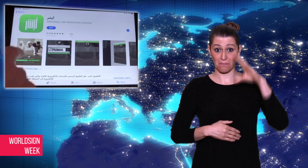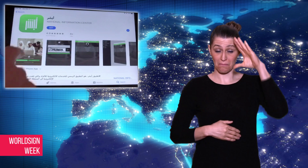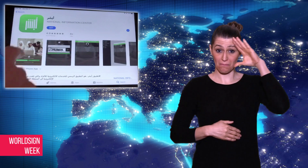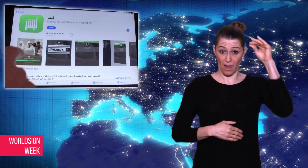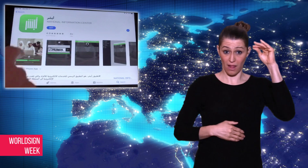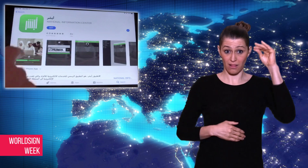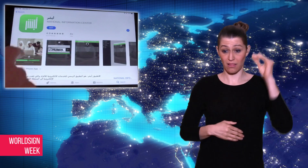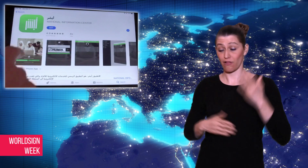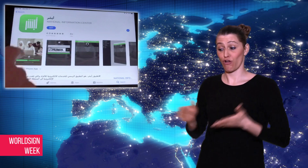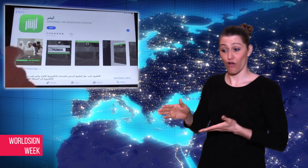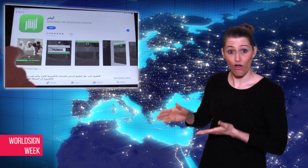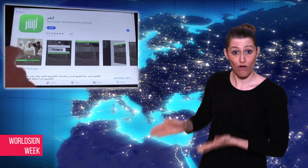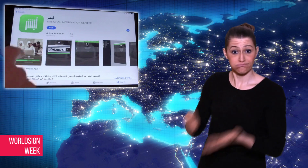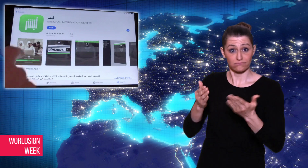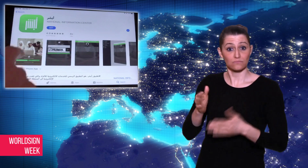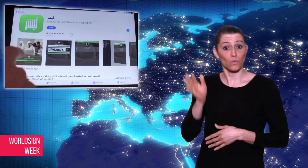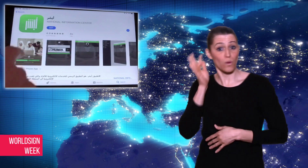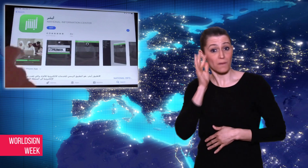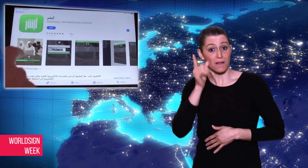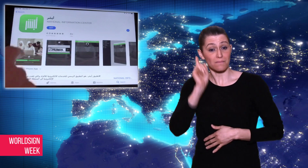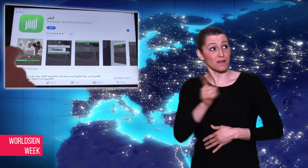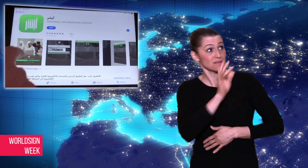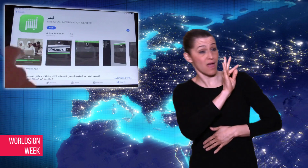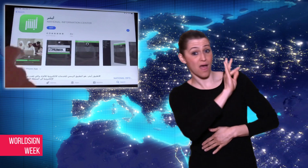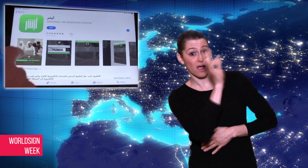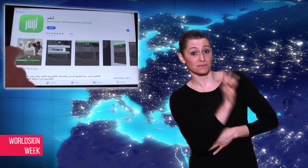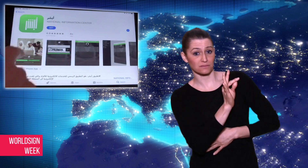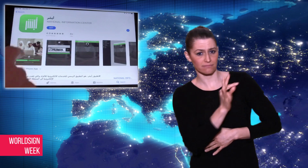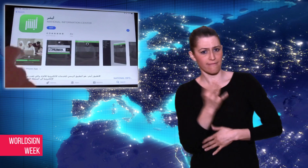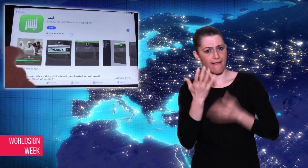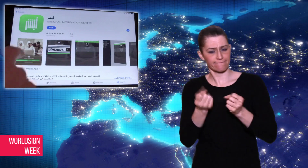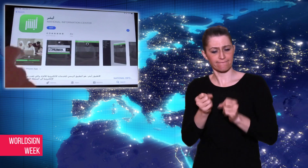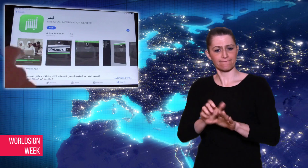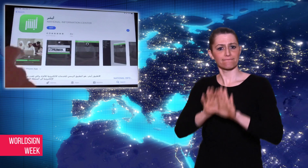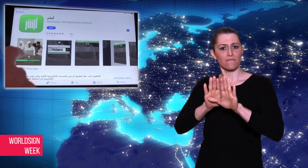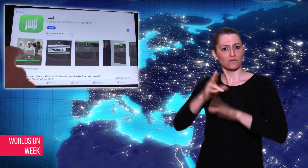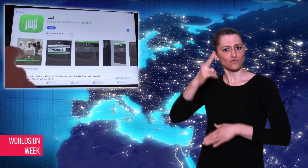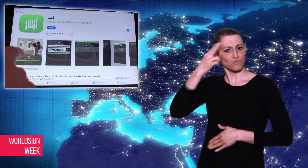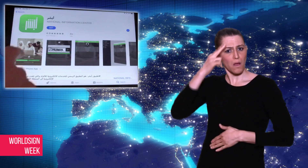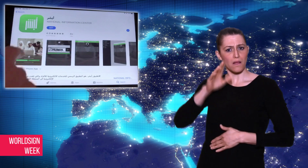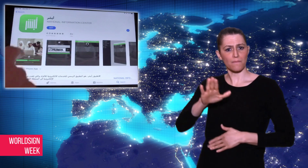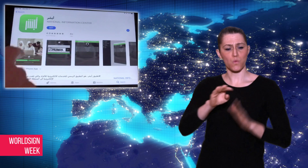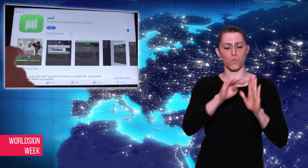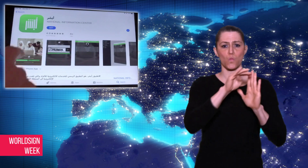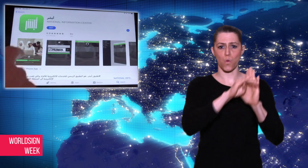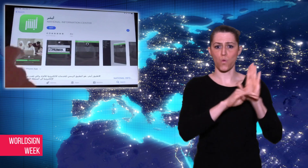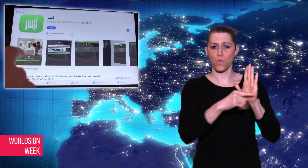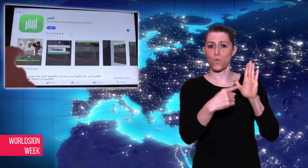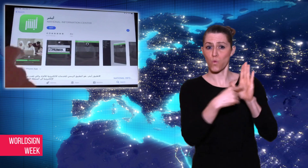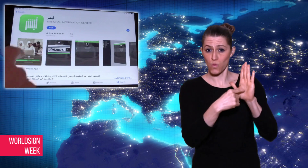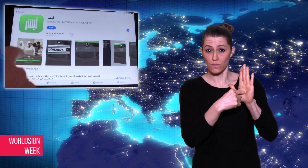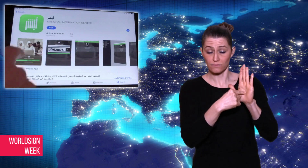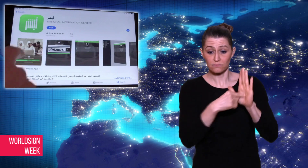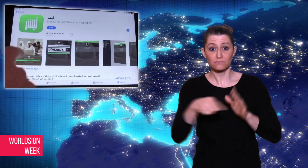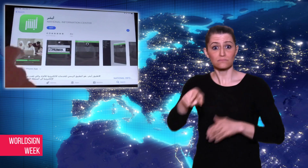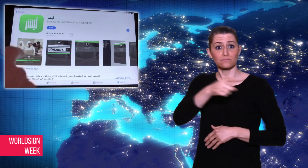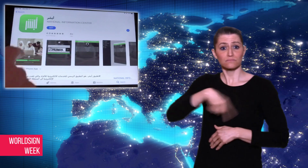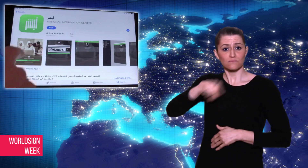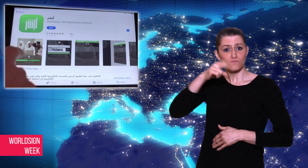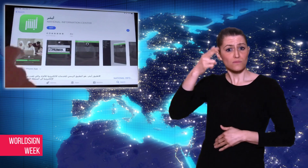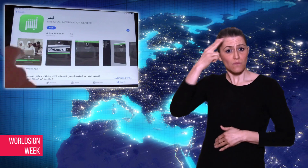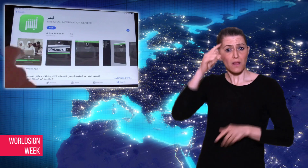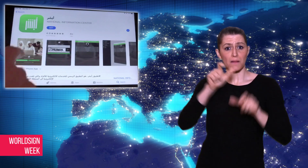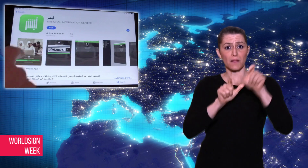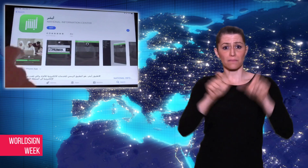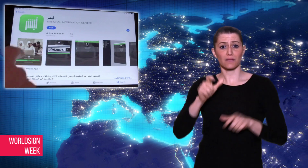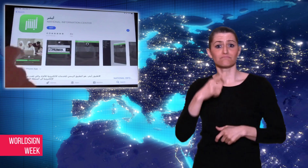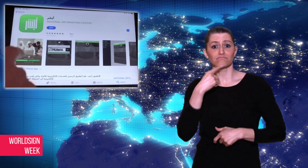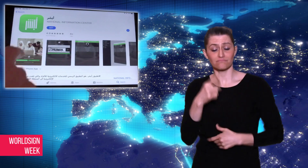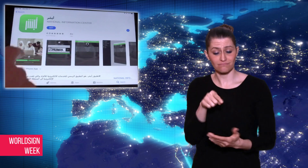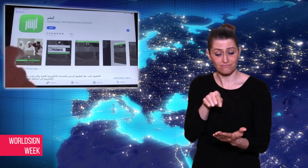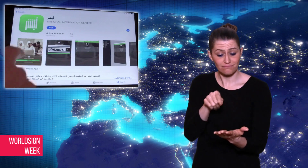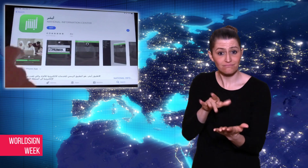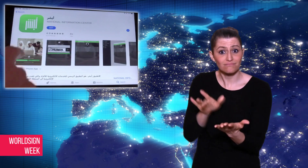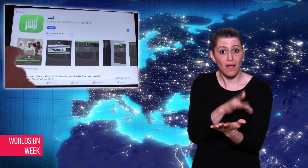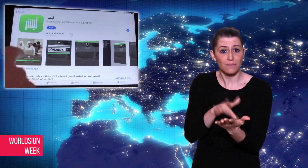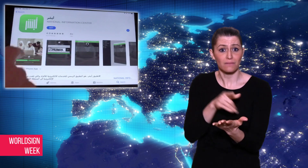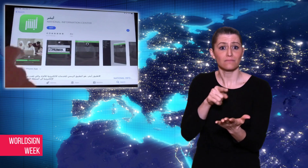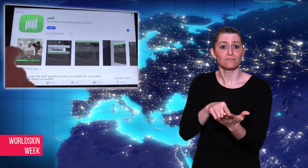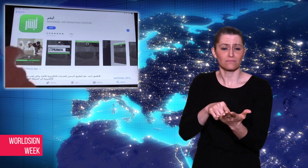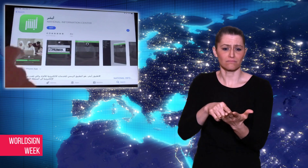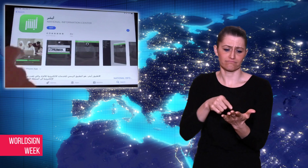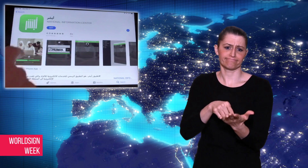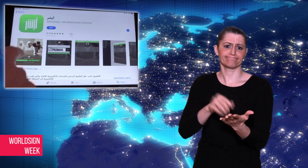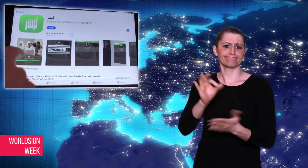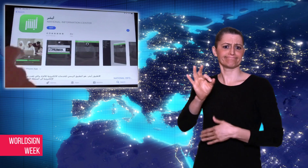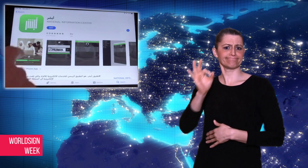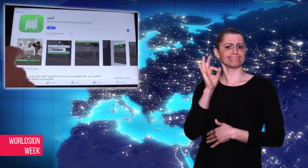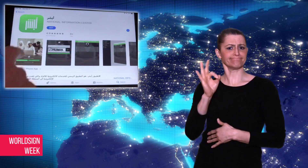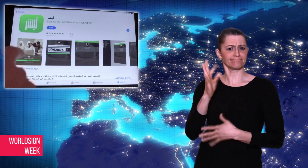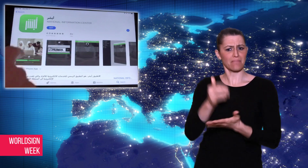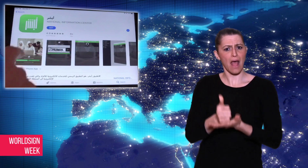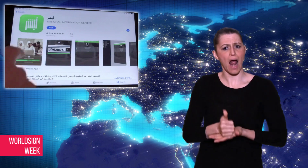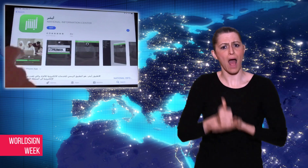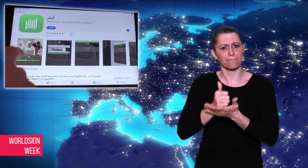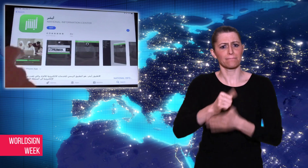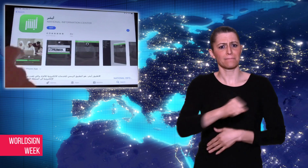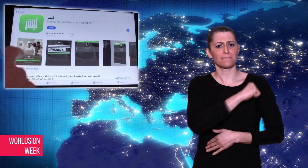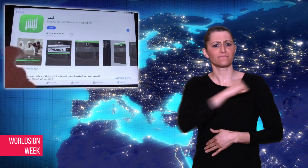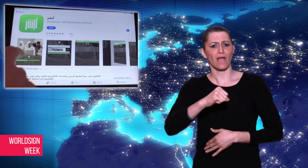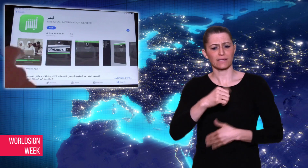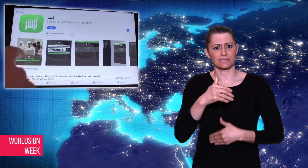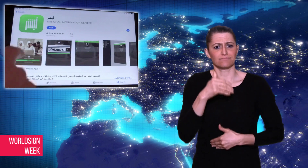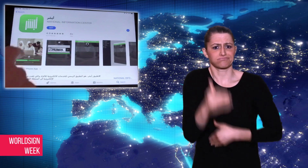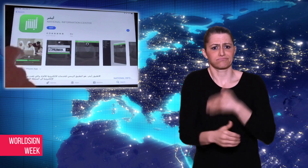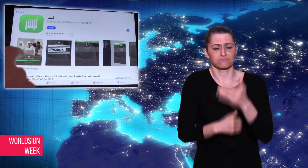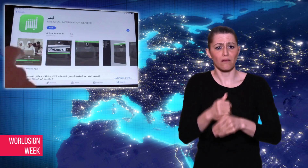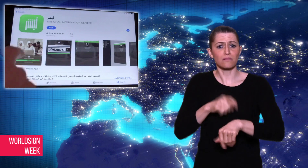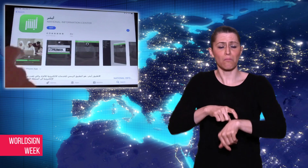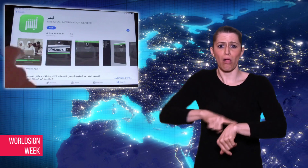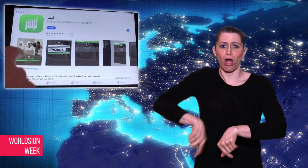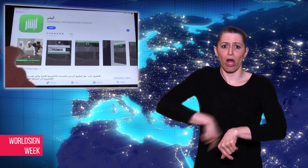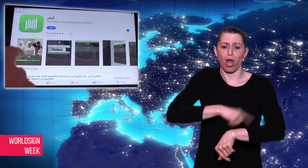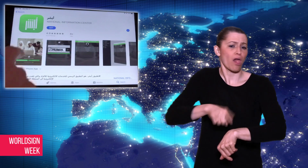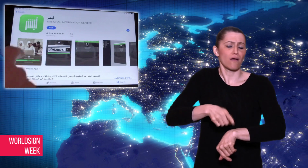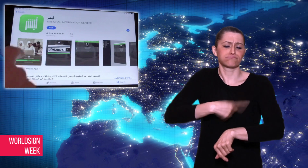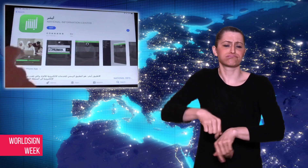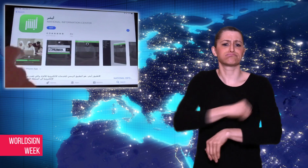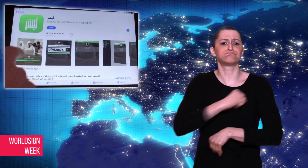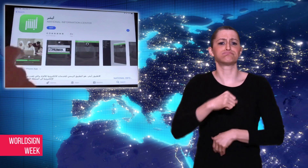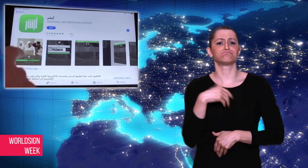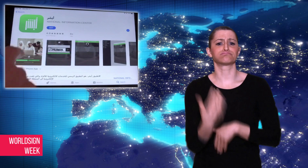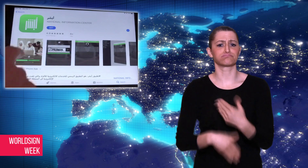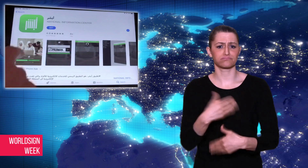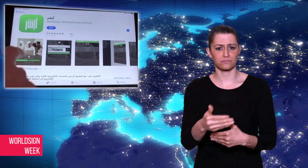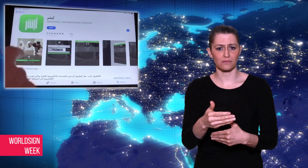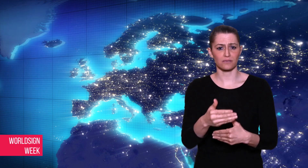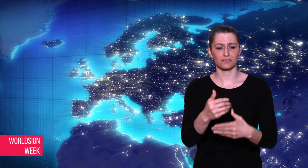is a tool that makes the process easier.